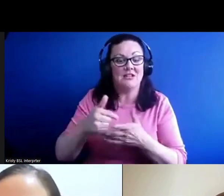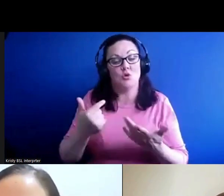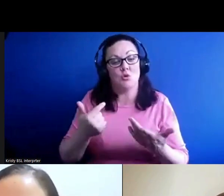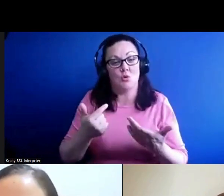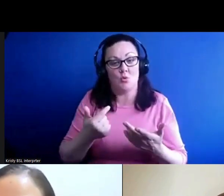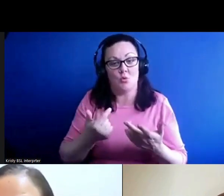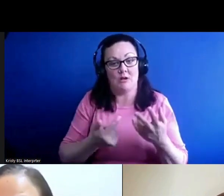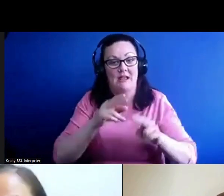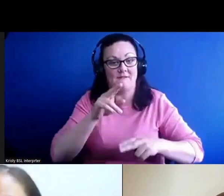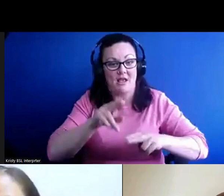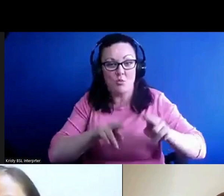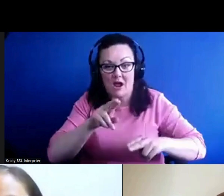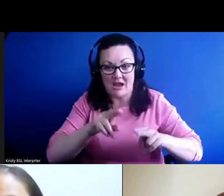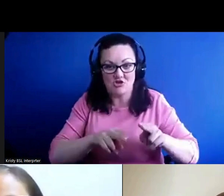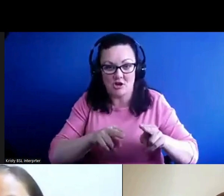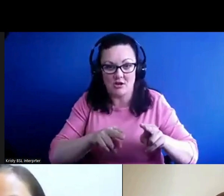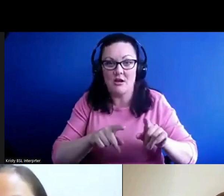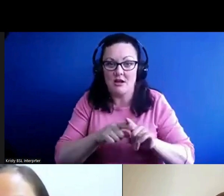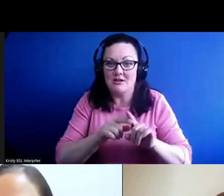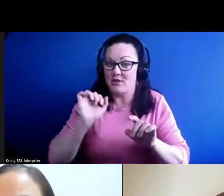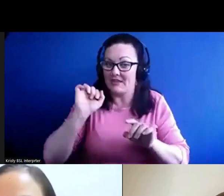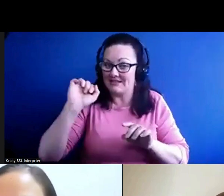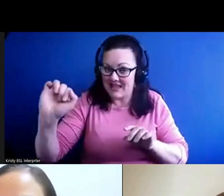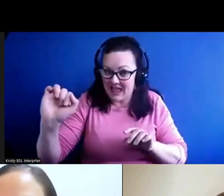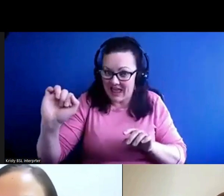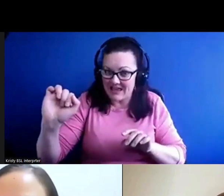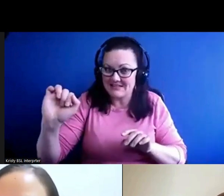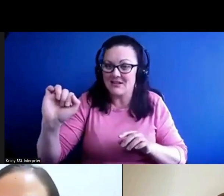then also theirs. What is it they want to learn?